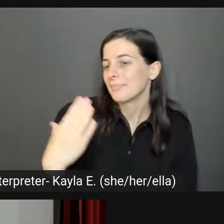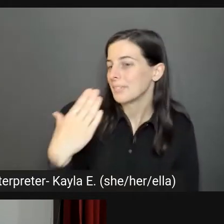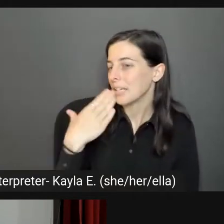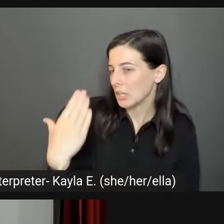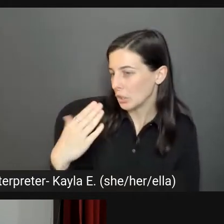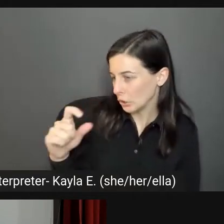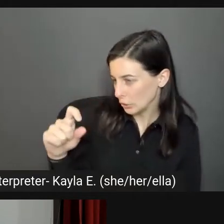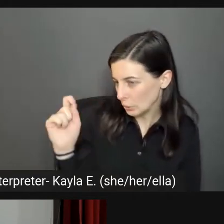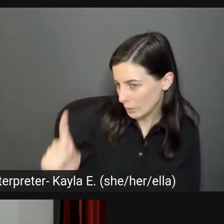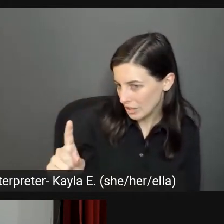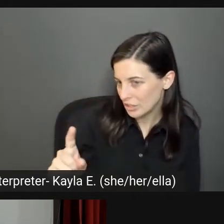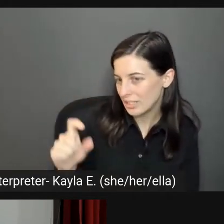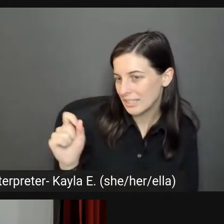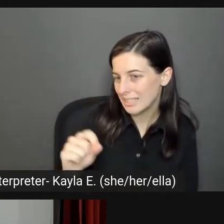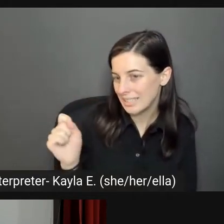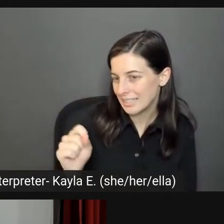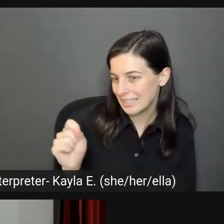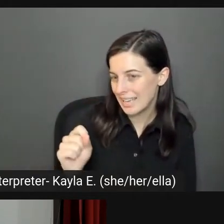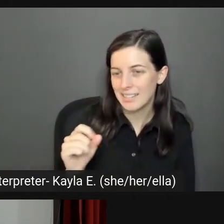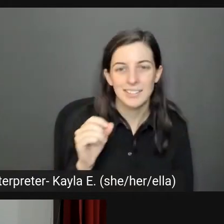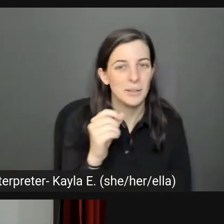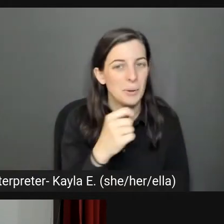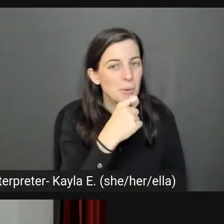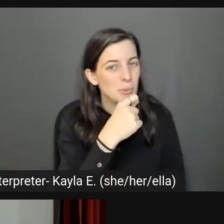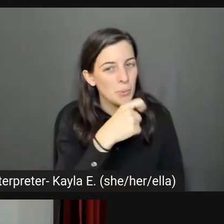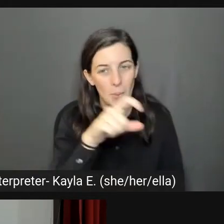You don't have to model, and you don't have